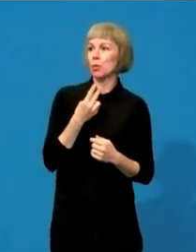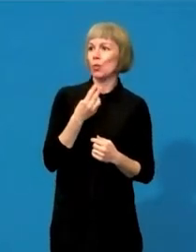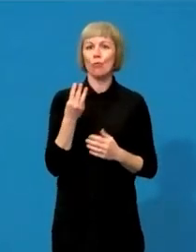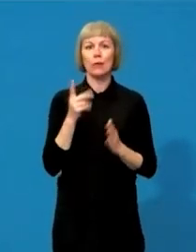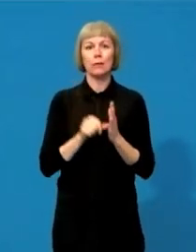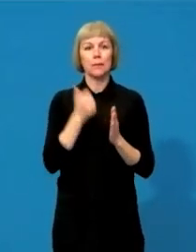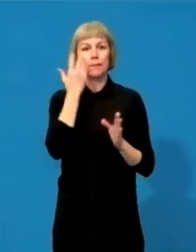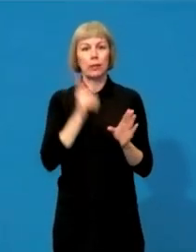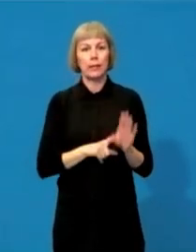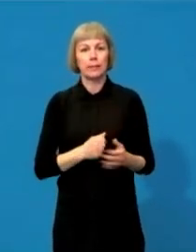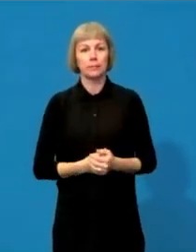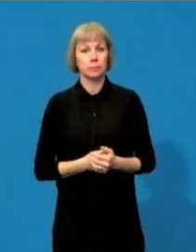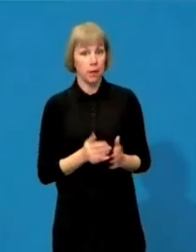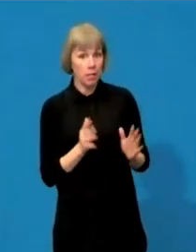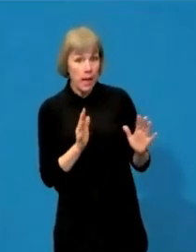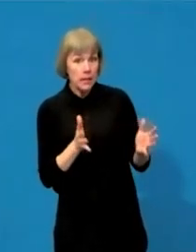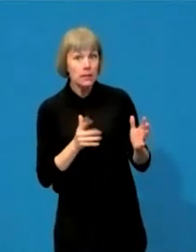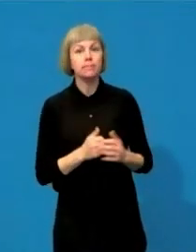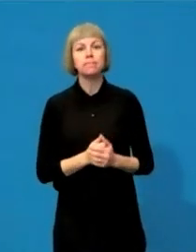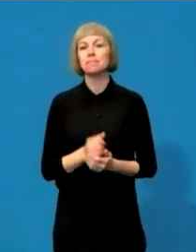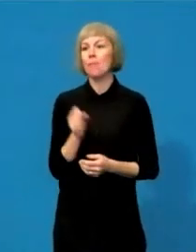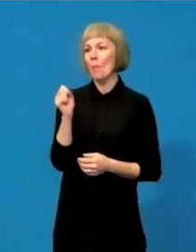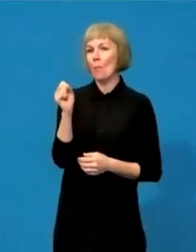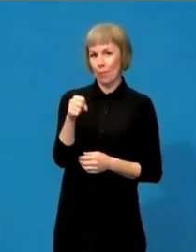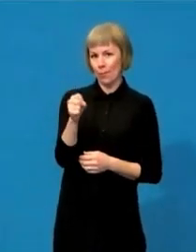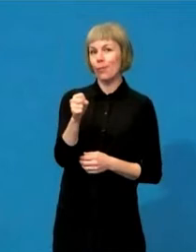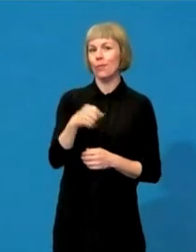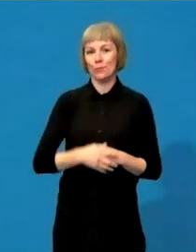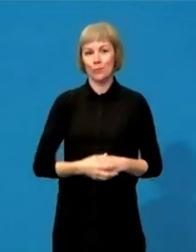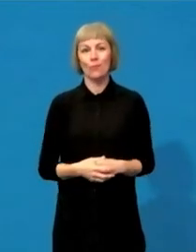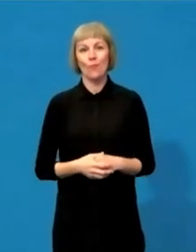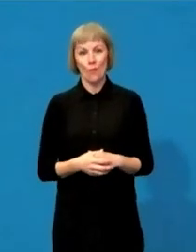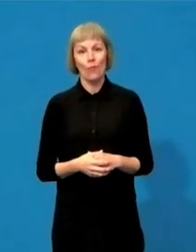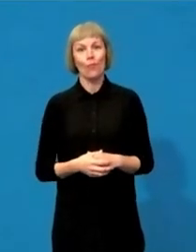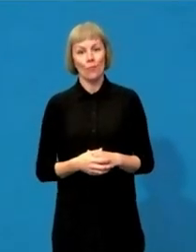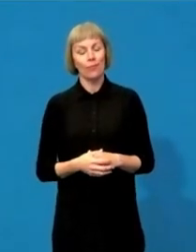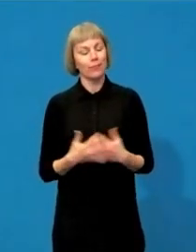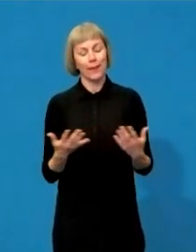That's it? That's it. We have requested - again, I think it's the system.